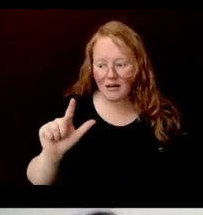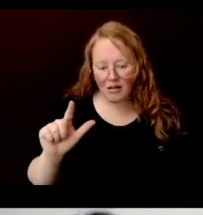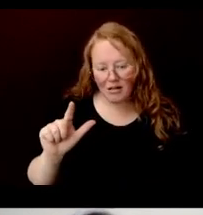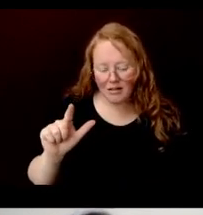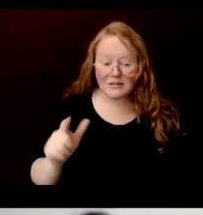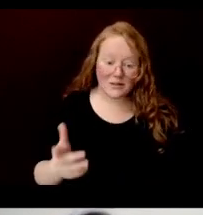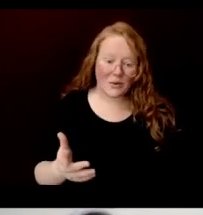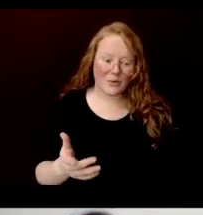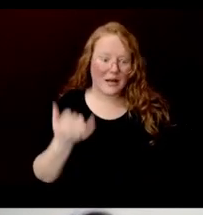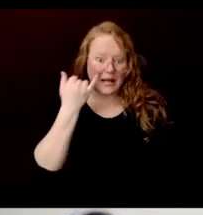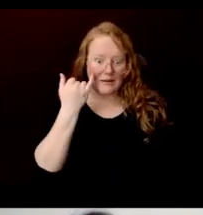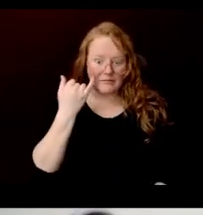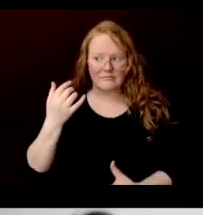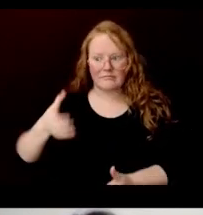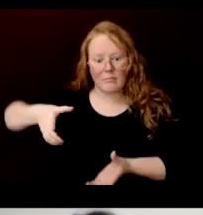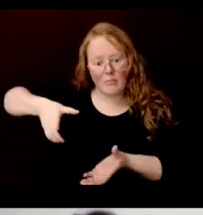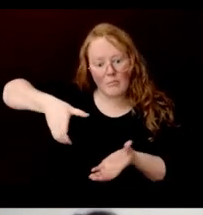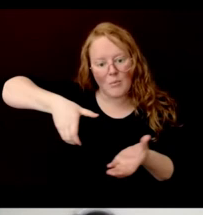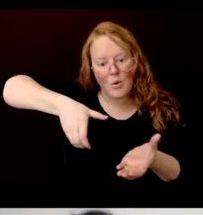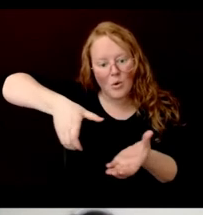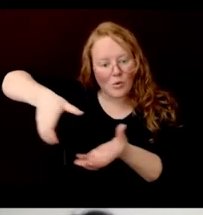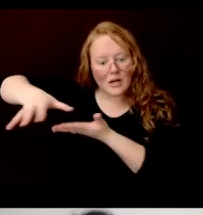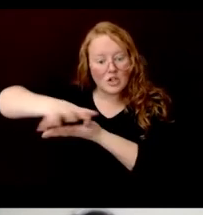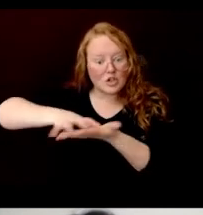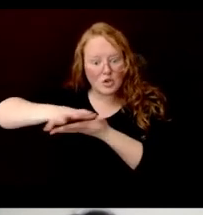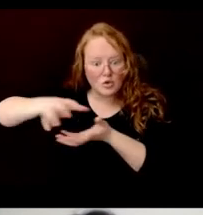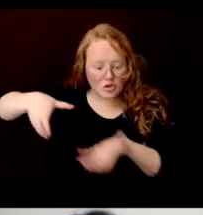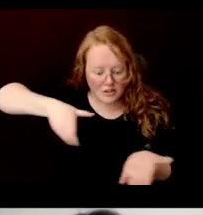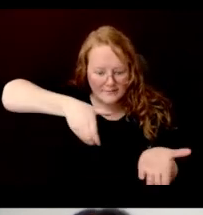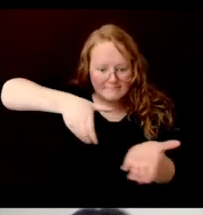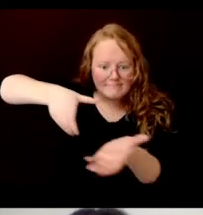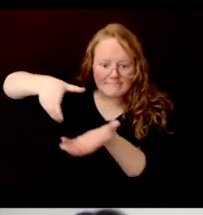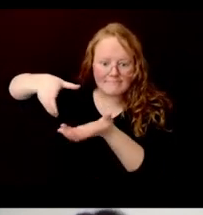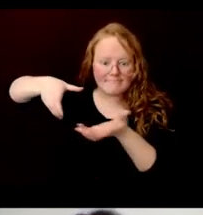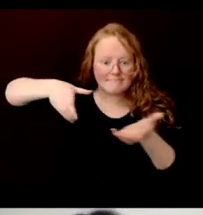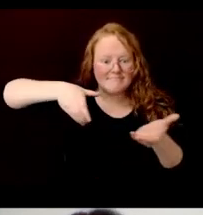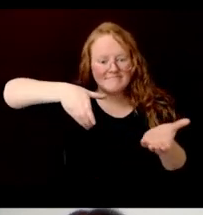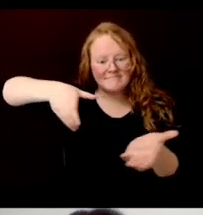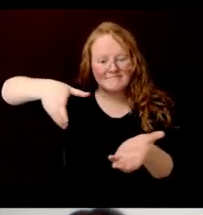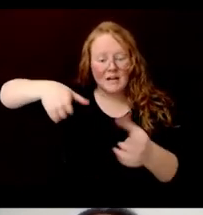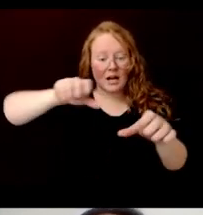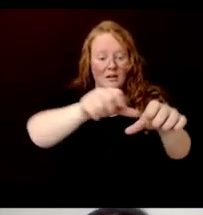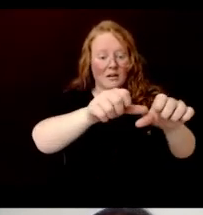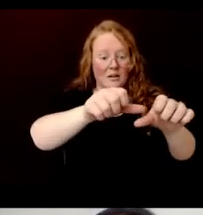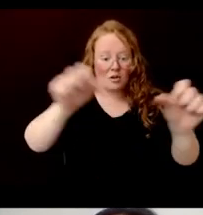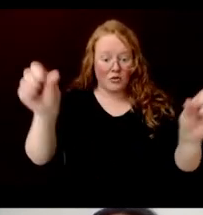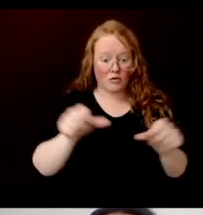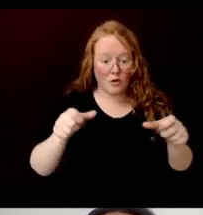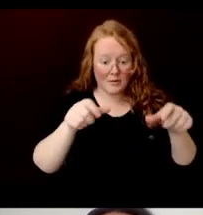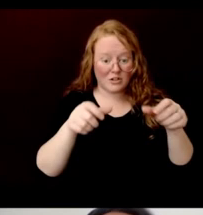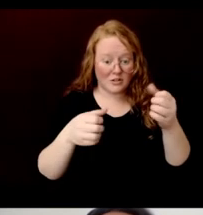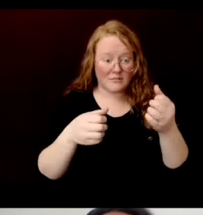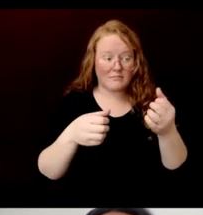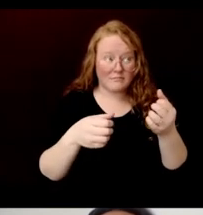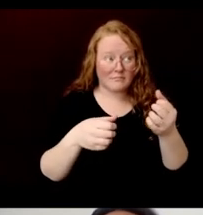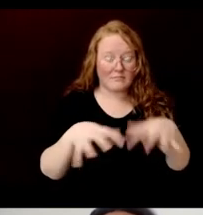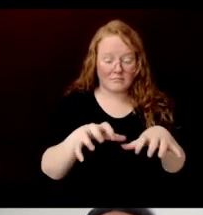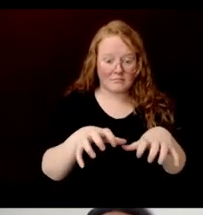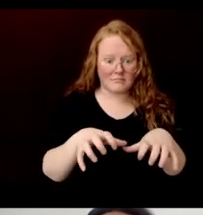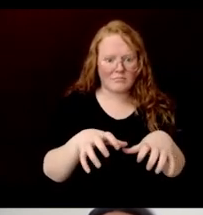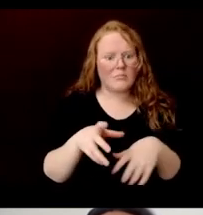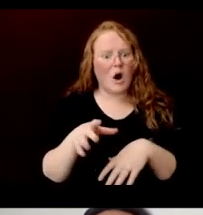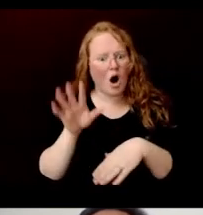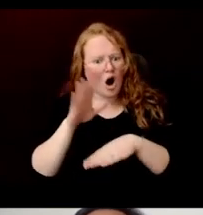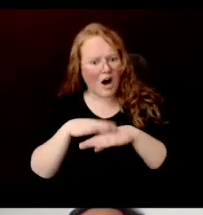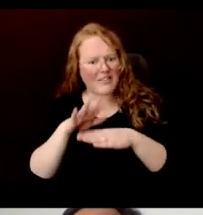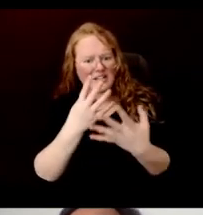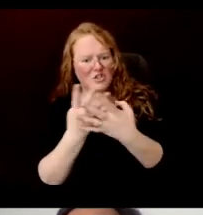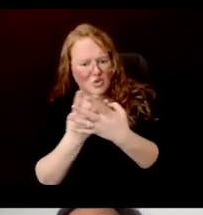If you are pouring a solution or slurry or water and the formation aid and fiber on to a screen, with the two other villages that I briefly mentioned,